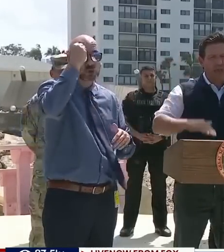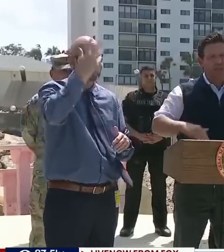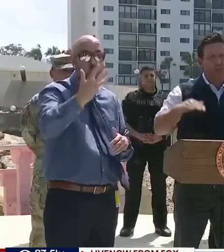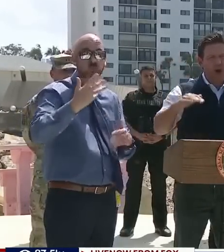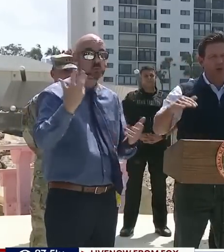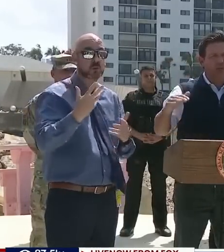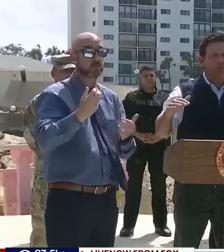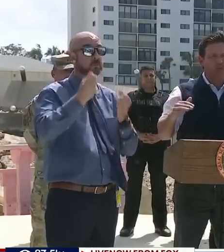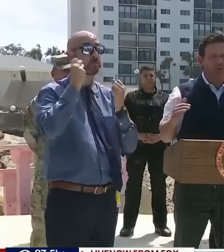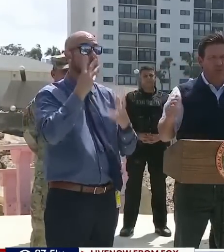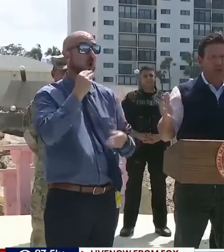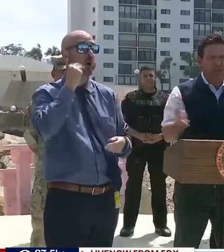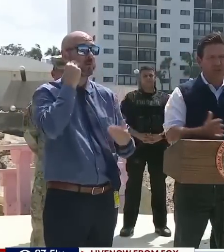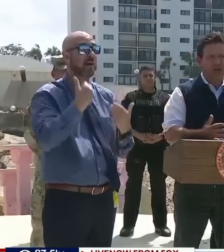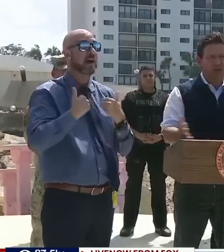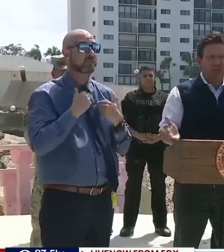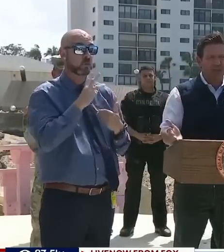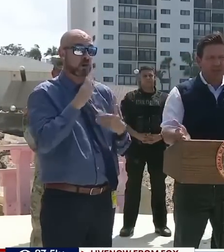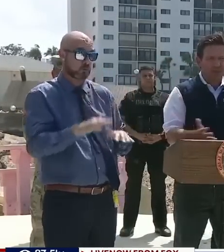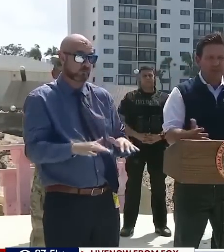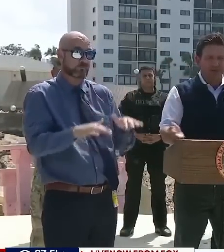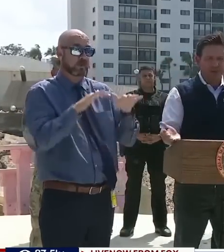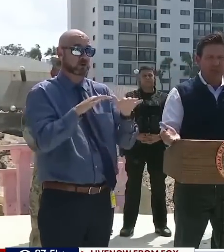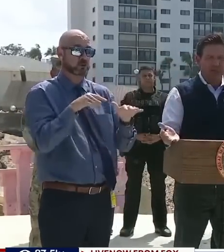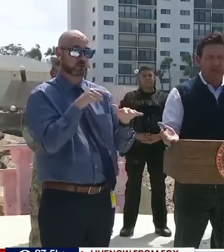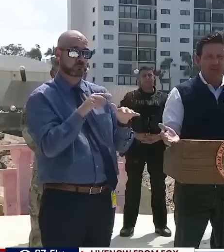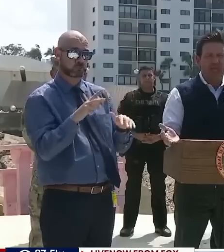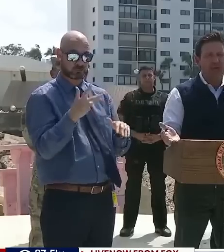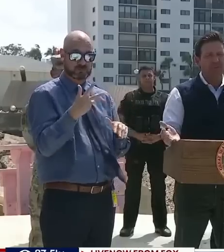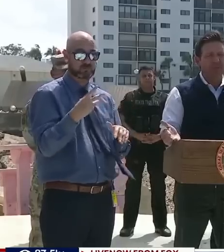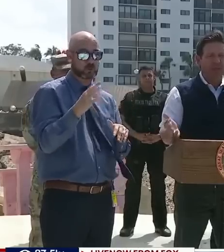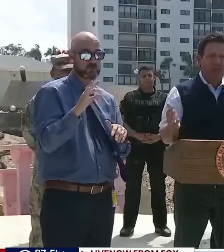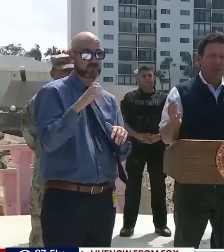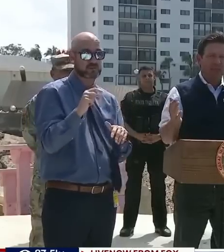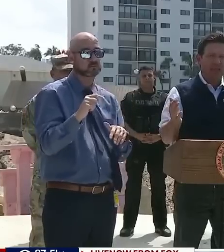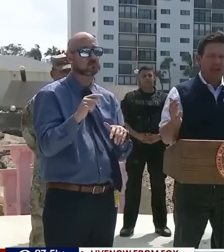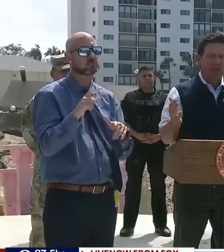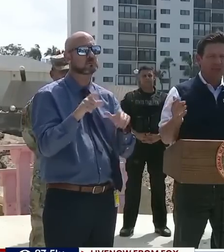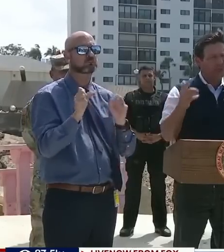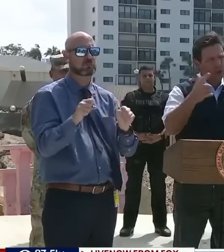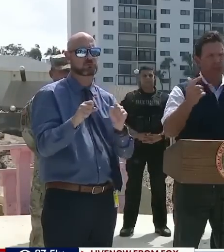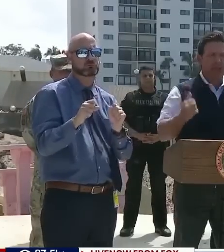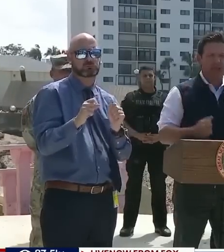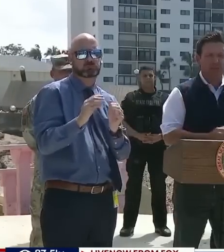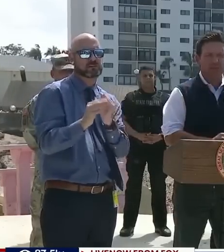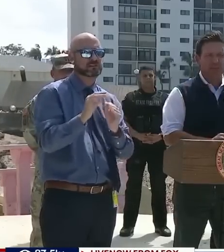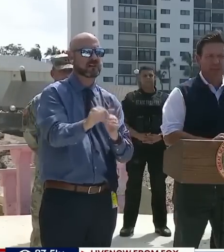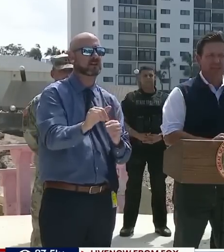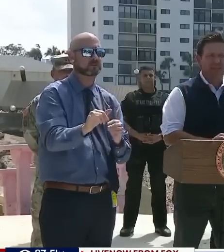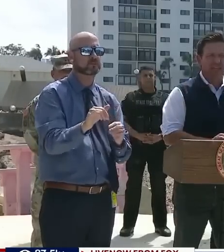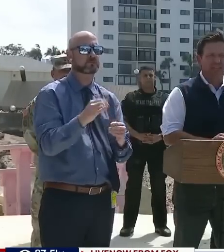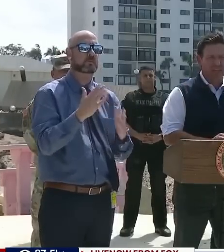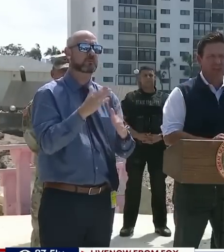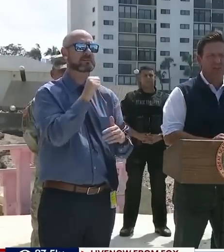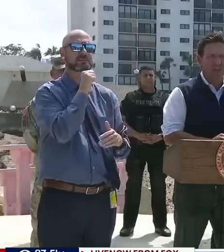um, you know, some significant storm surge, uh, the good news is, is a lot of those homes. uh, that had the water up to